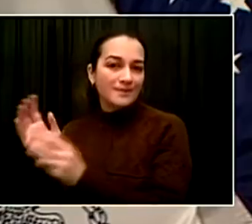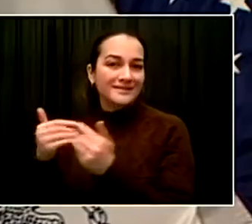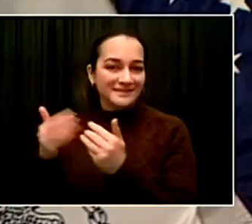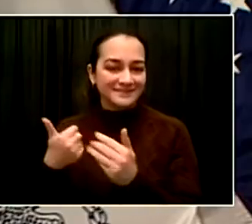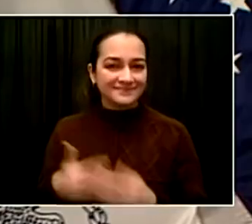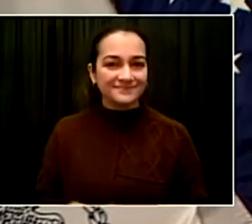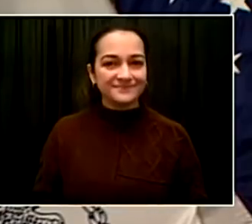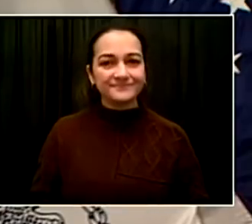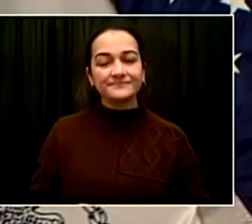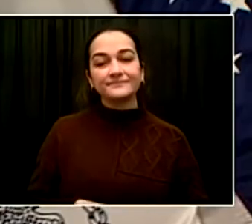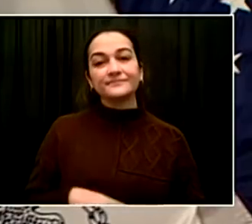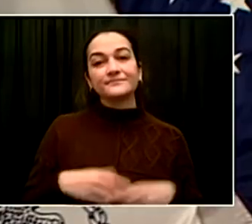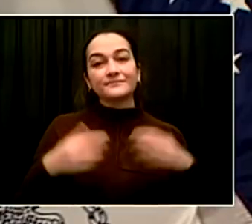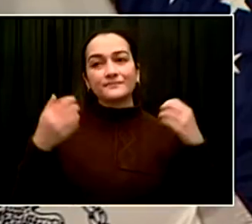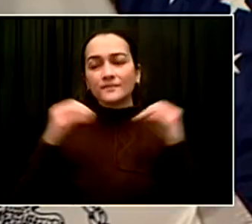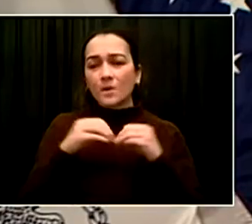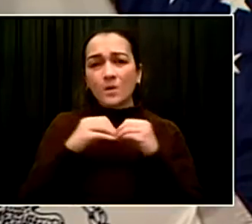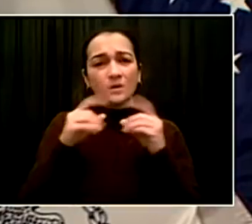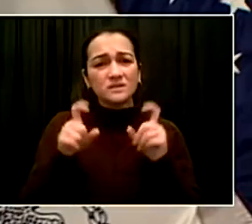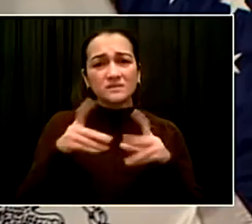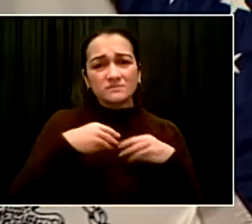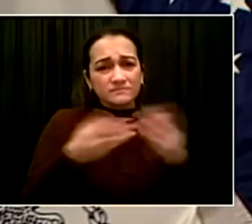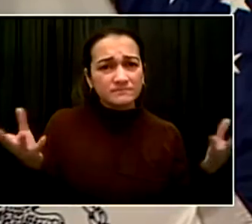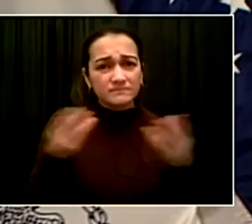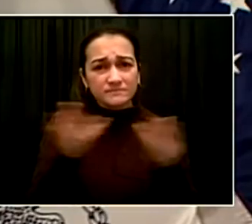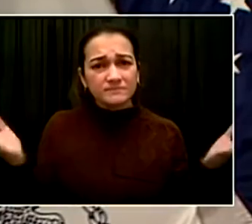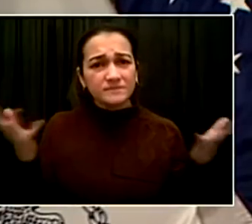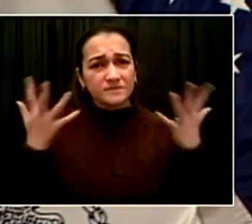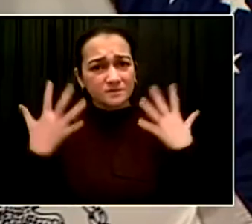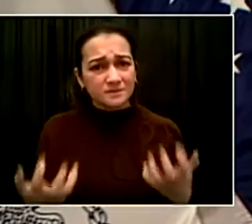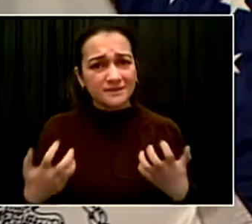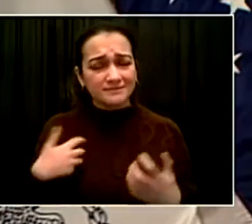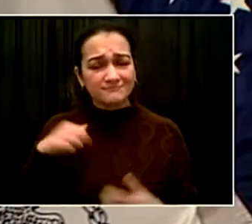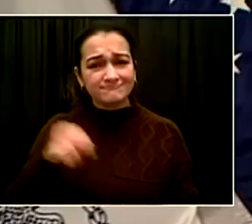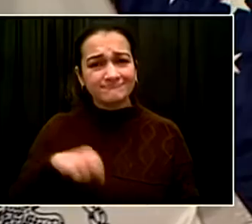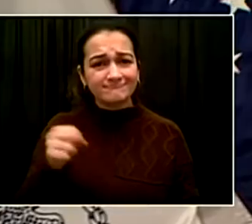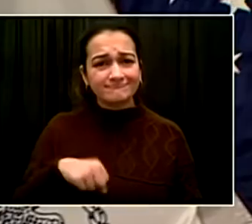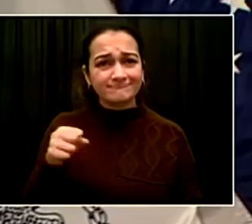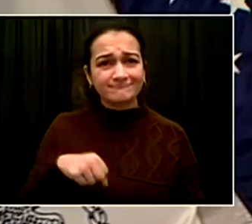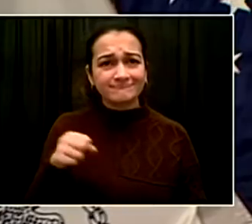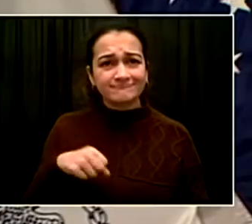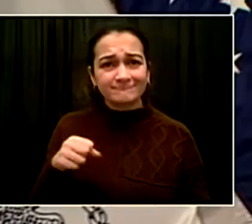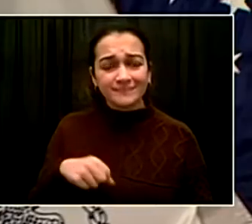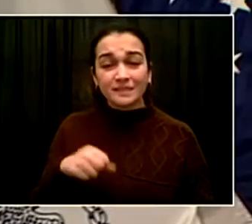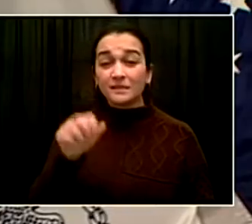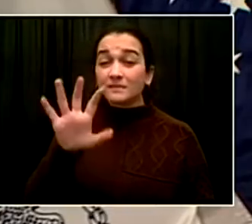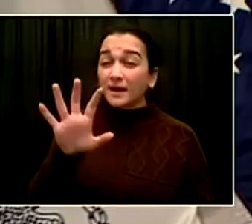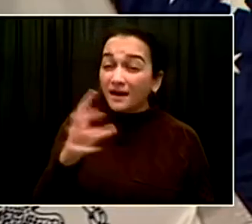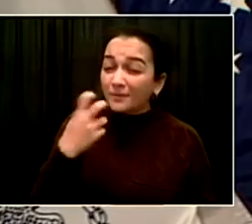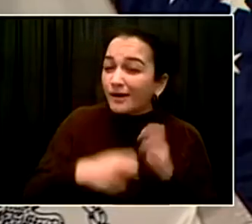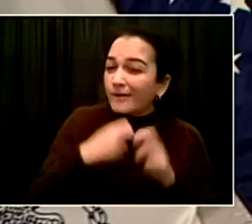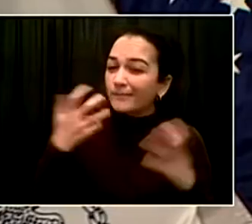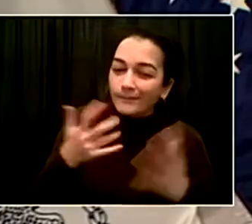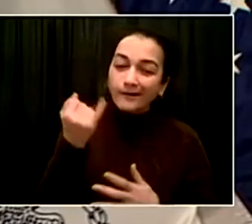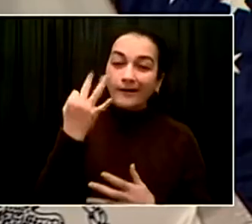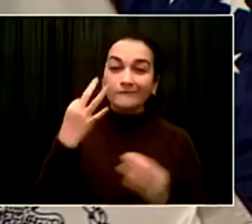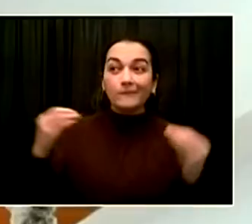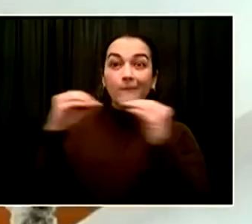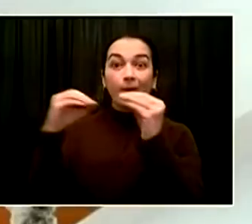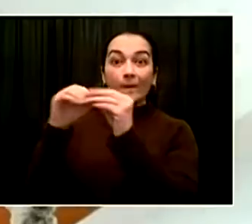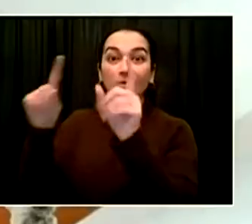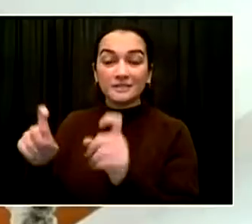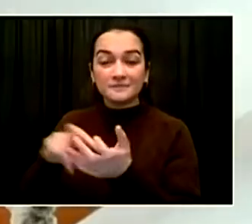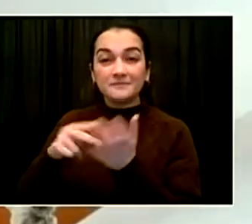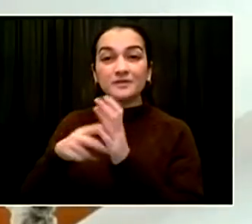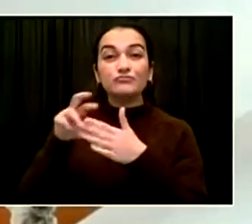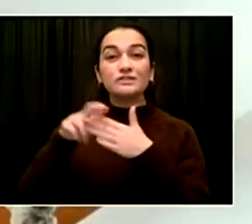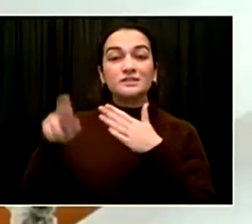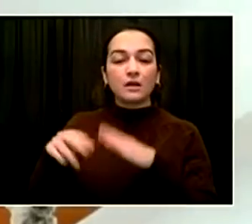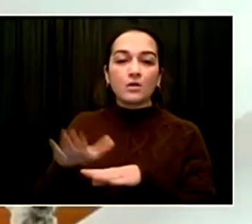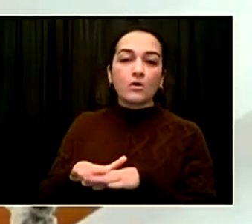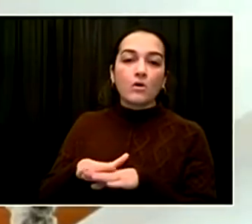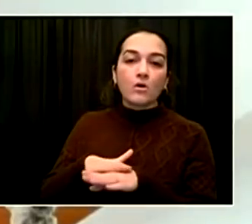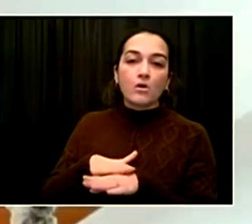THE NEED FOR PEOPLE TO GO TO